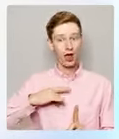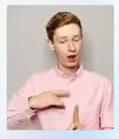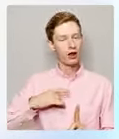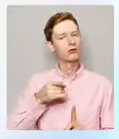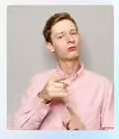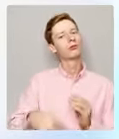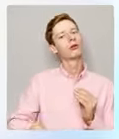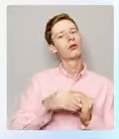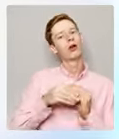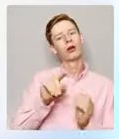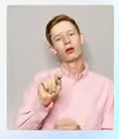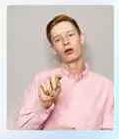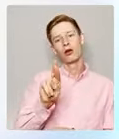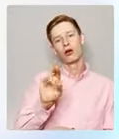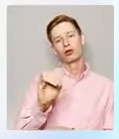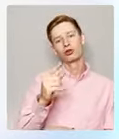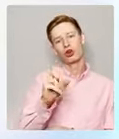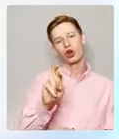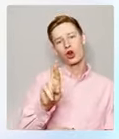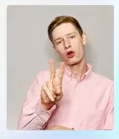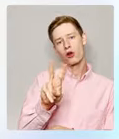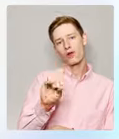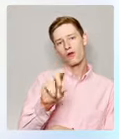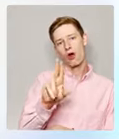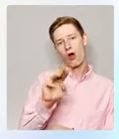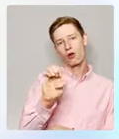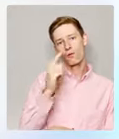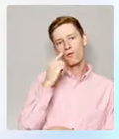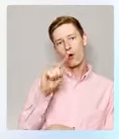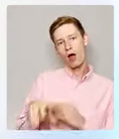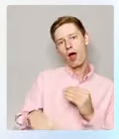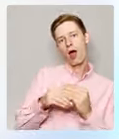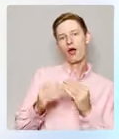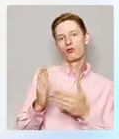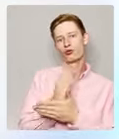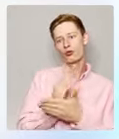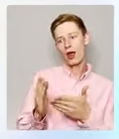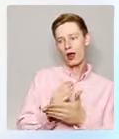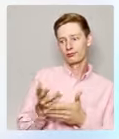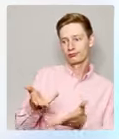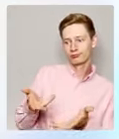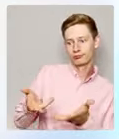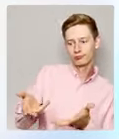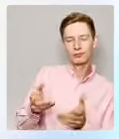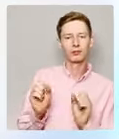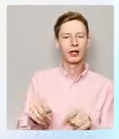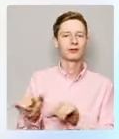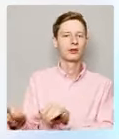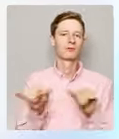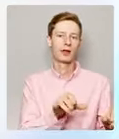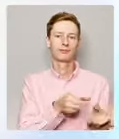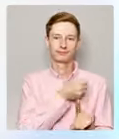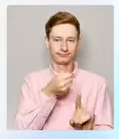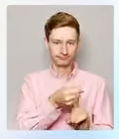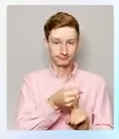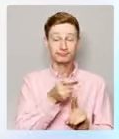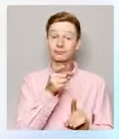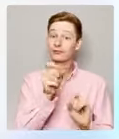increasing the range of the trigger volume for an object being selected for interaction can achieve the same effect. Note that while this can also work well